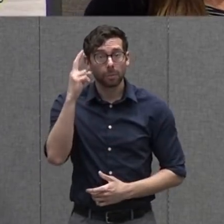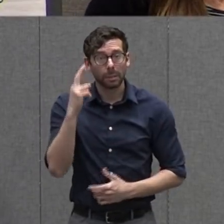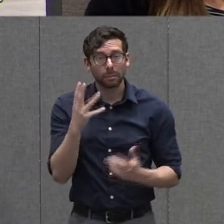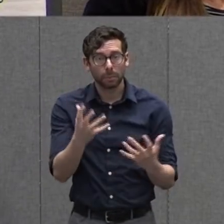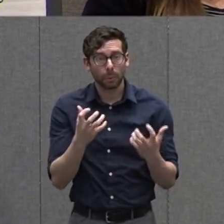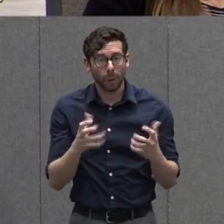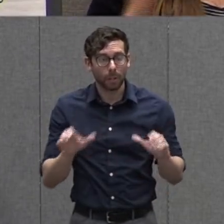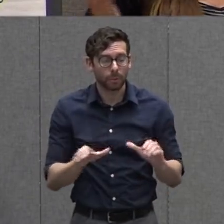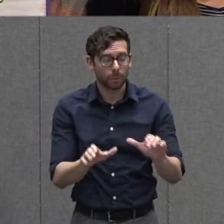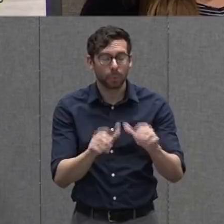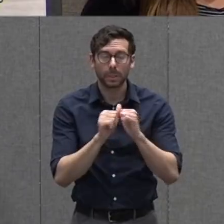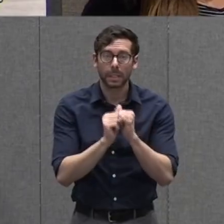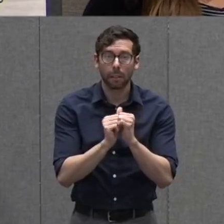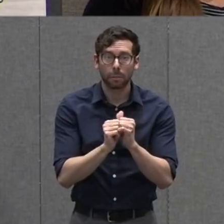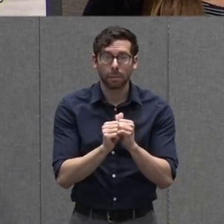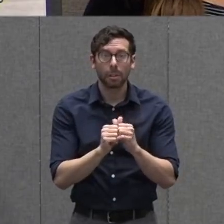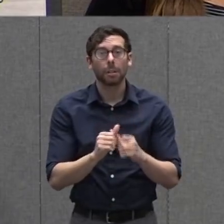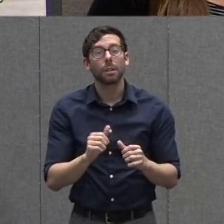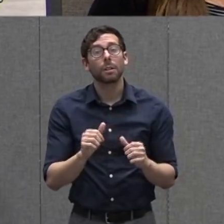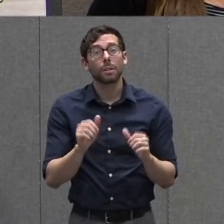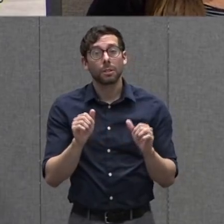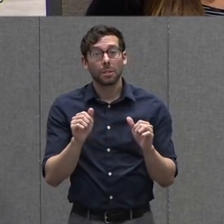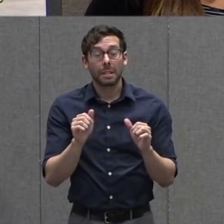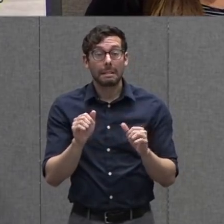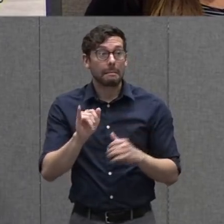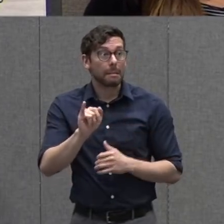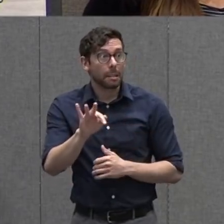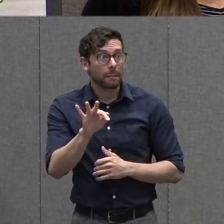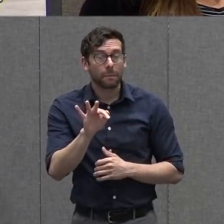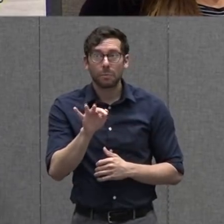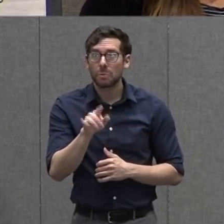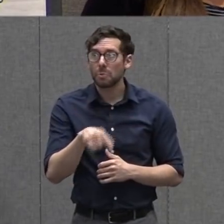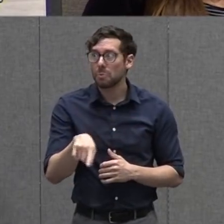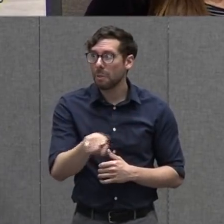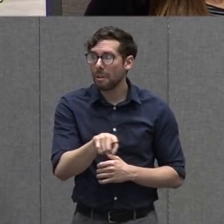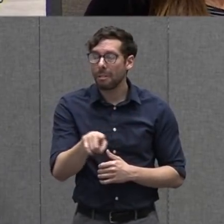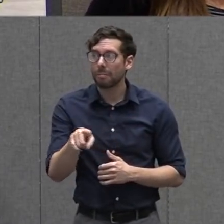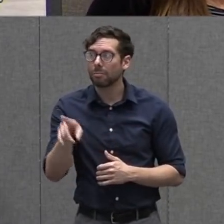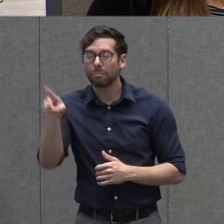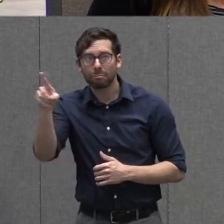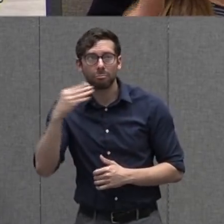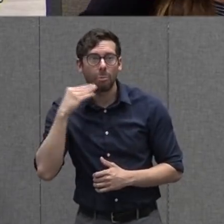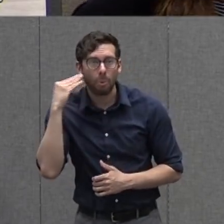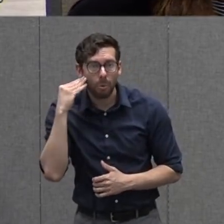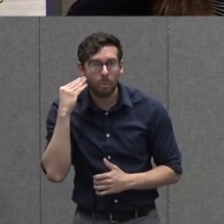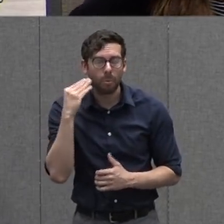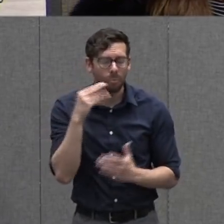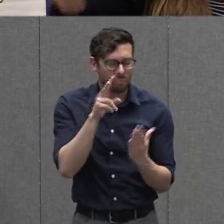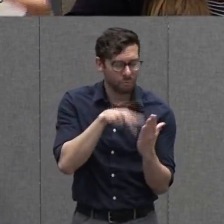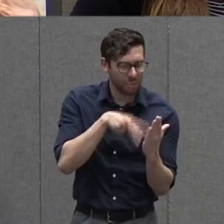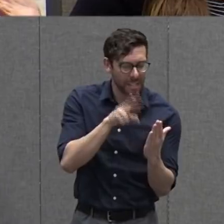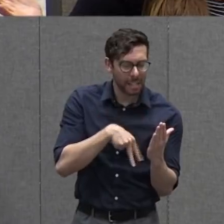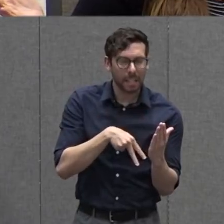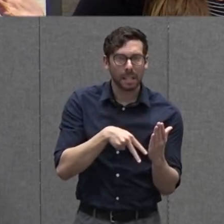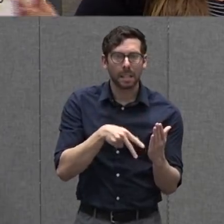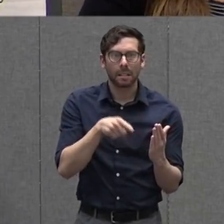with words that you hear and see when you're at home, when you're reading anywhere and you see a word, you're like, "I've seen that word part before."